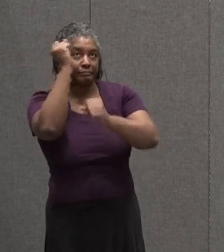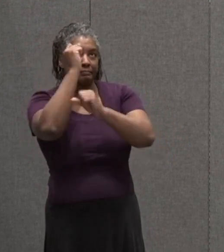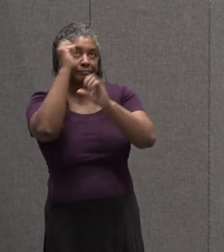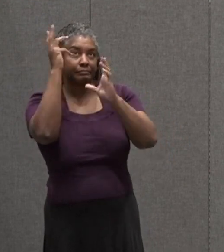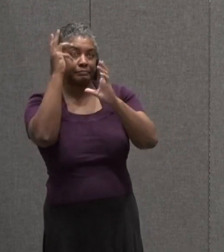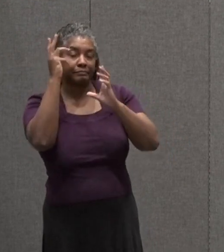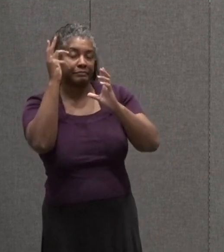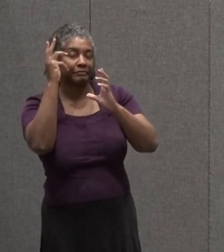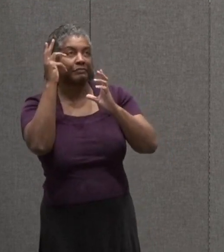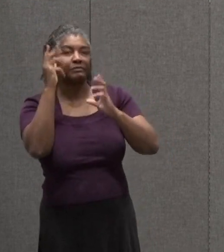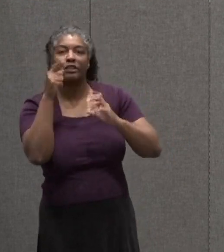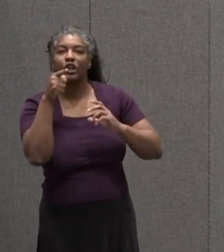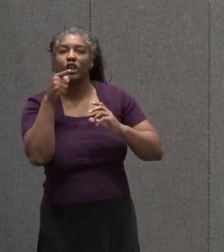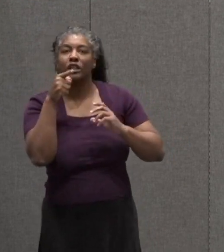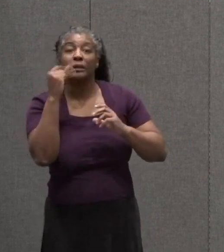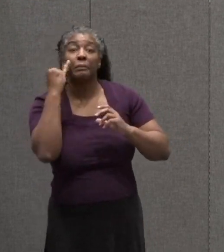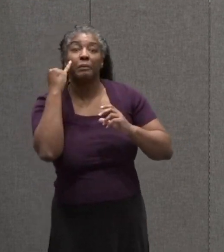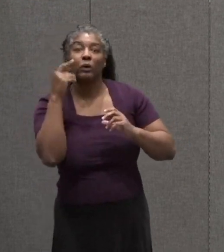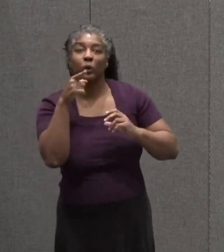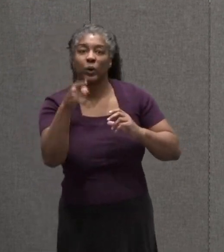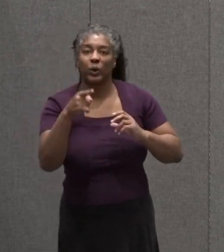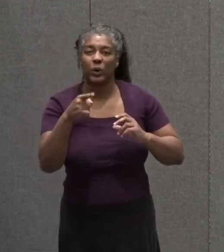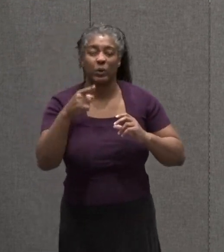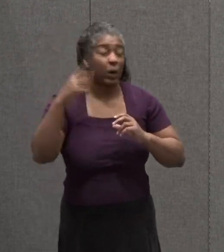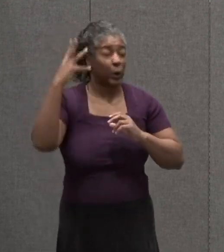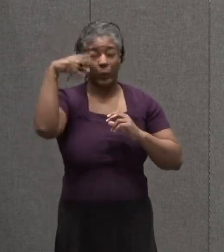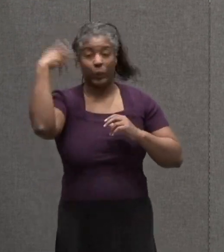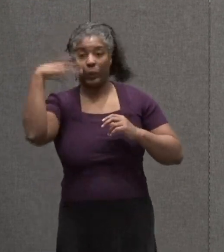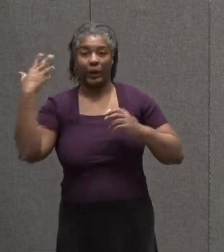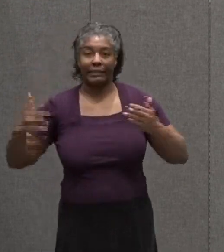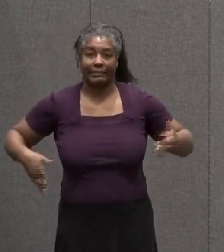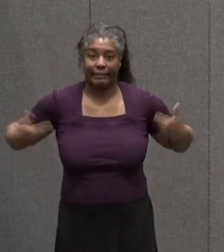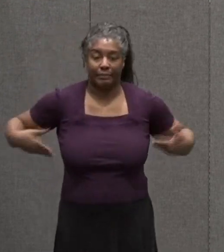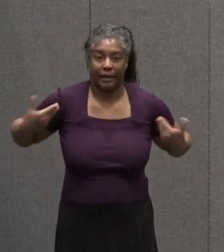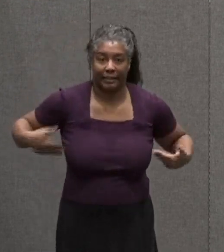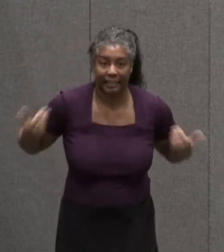That's right, crazy monkey. So I'm gonna invite you on the count of three.